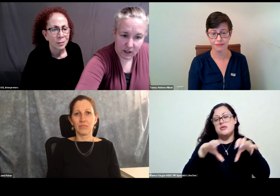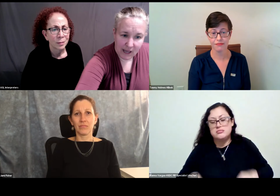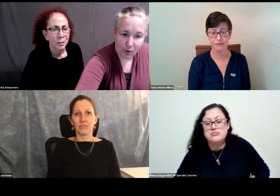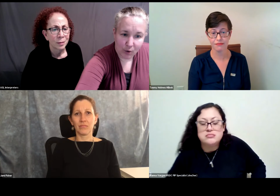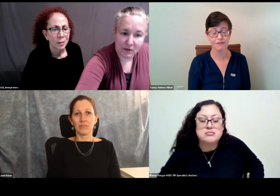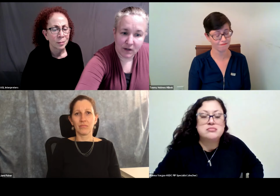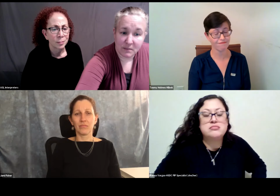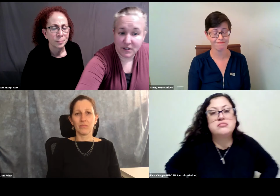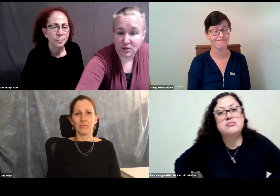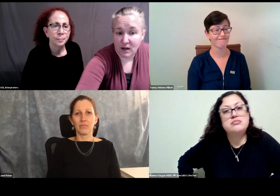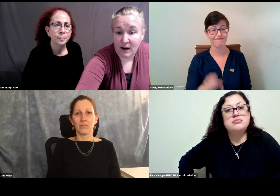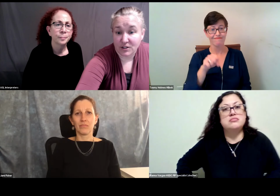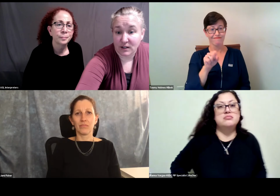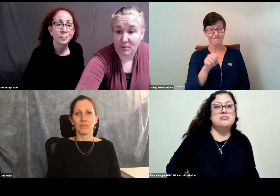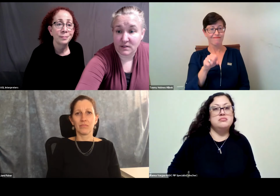How will it be run to make sure that it actually happens.